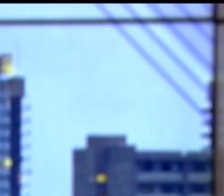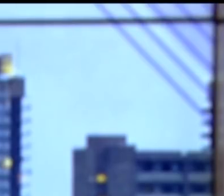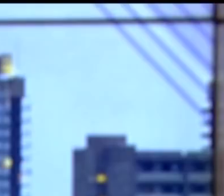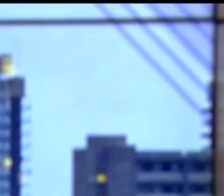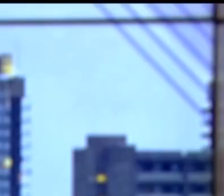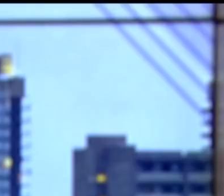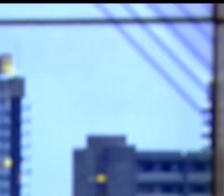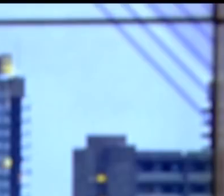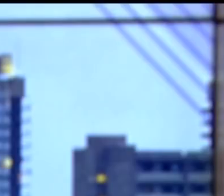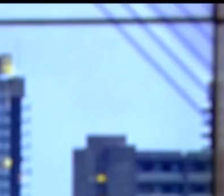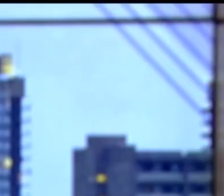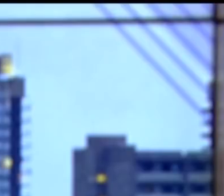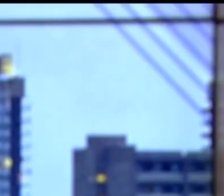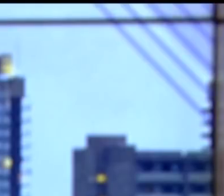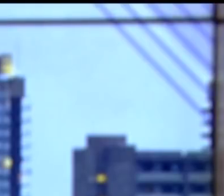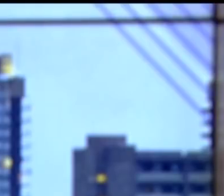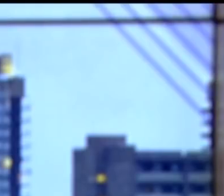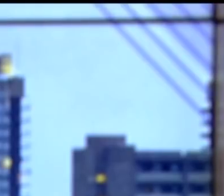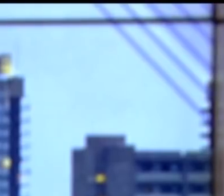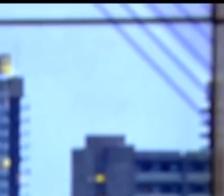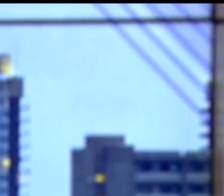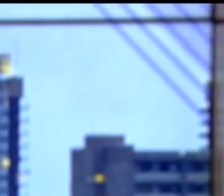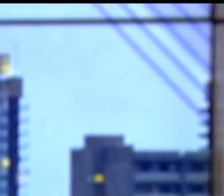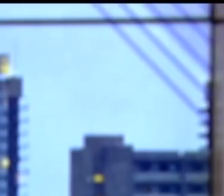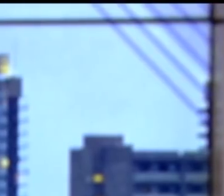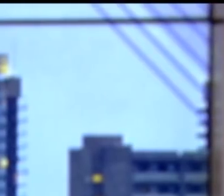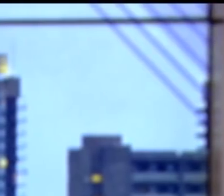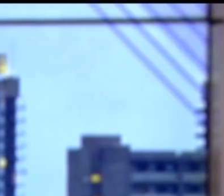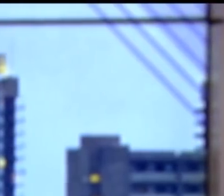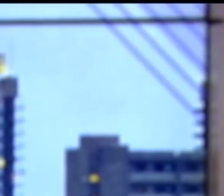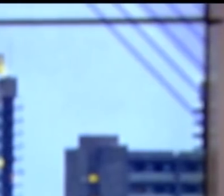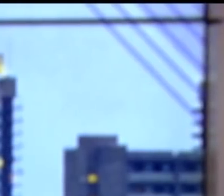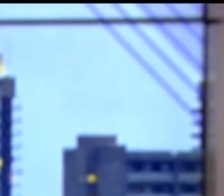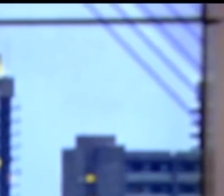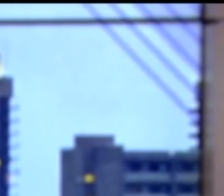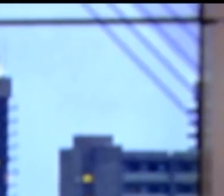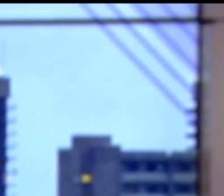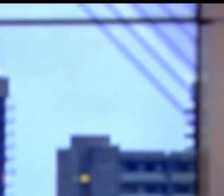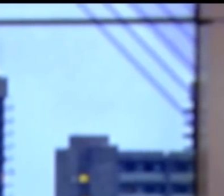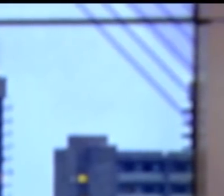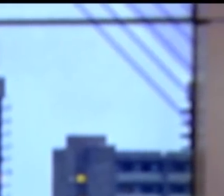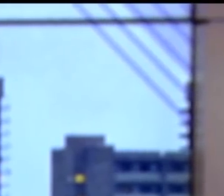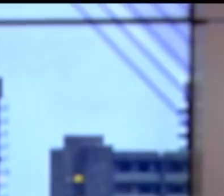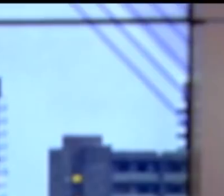19% OF THE HOOSIERS DYING FROM COVID 19 ARE BLACK. MANY OF THOSE ARE FROM THE